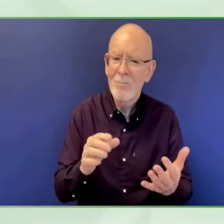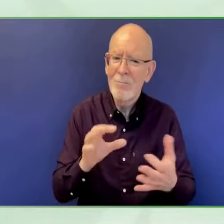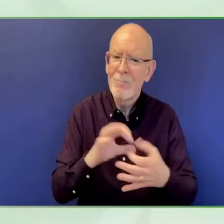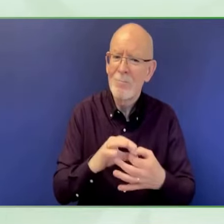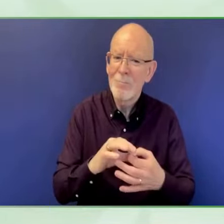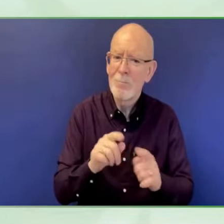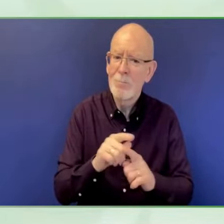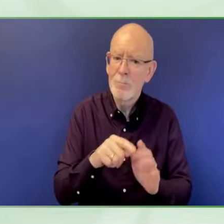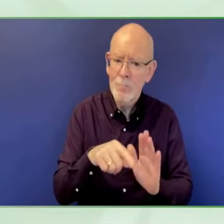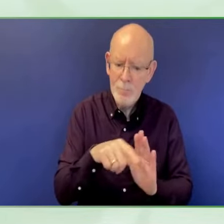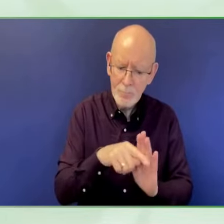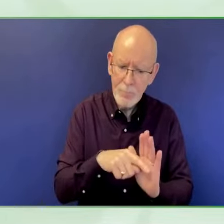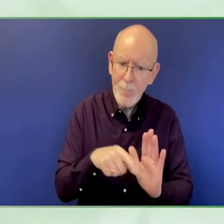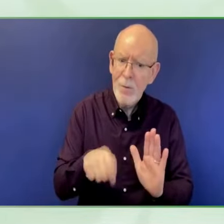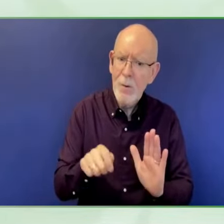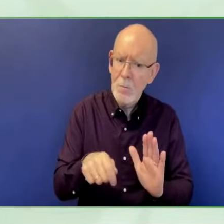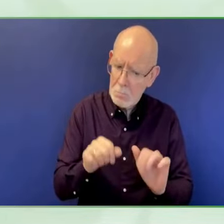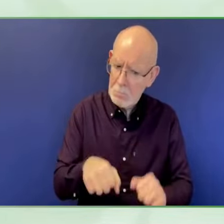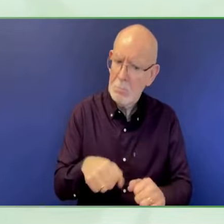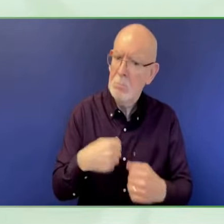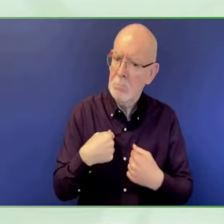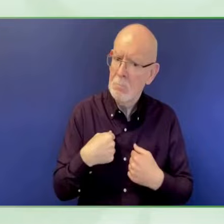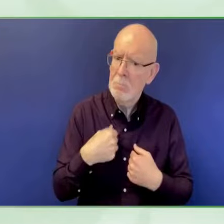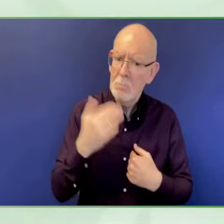It talks about the support that we need.